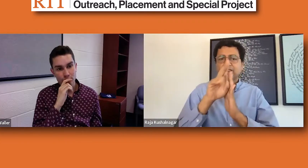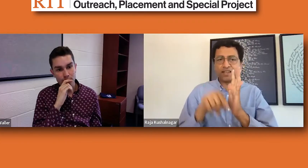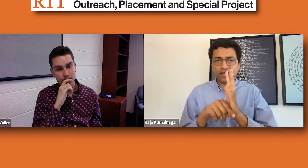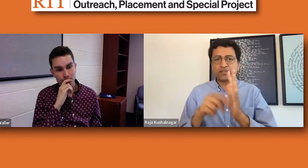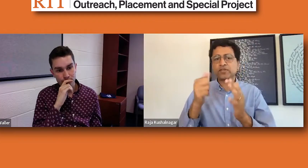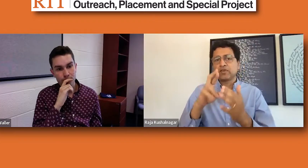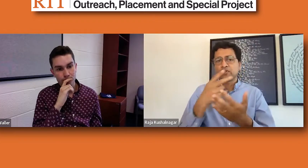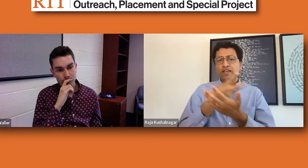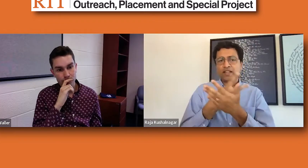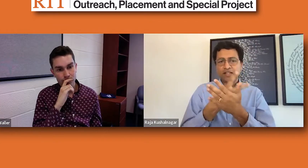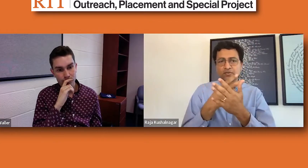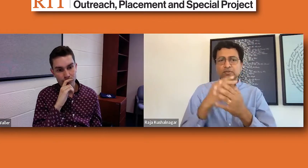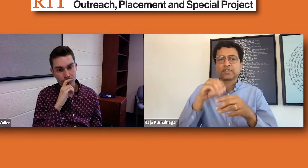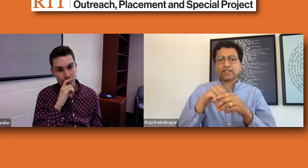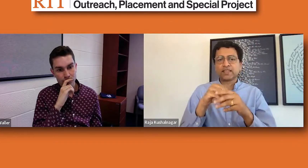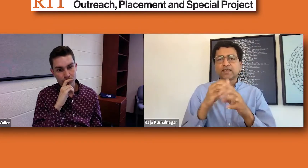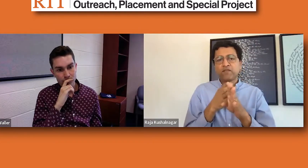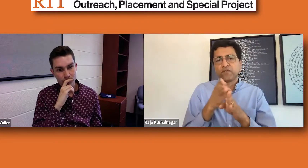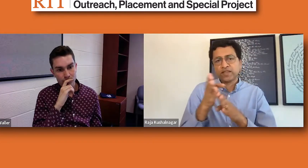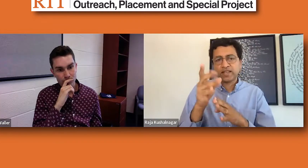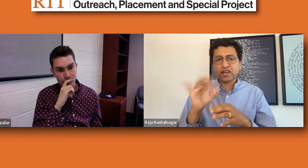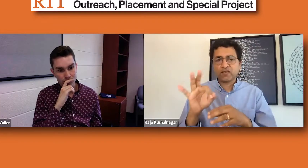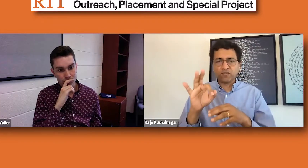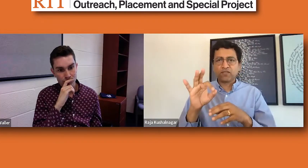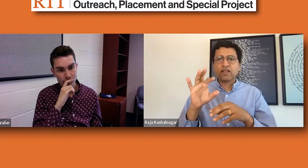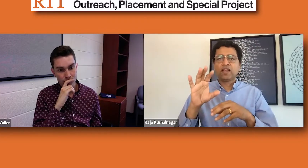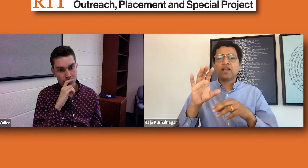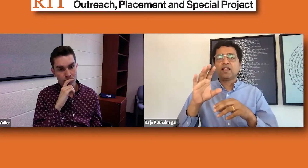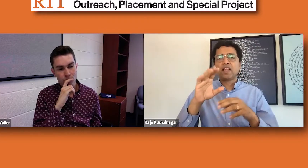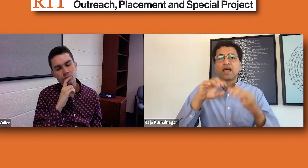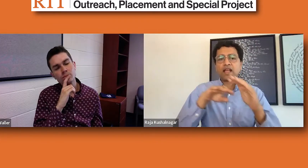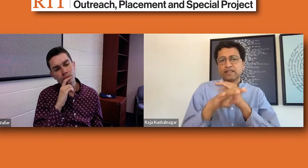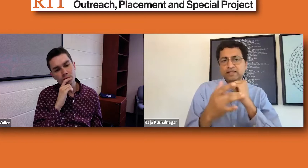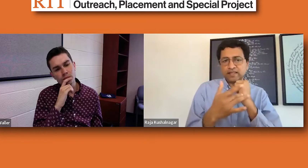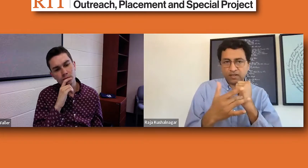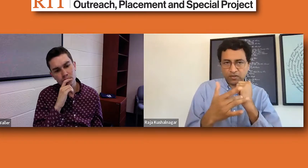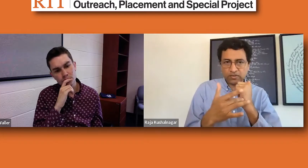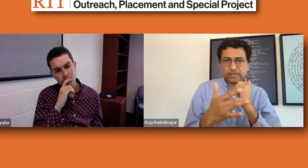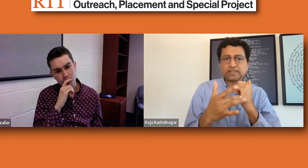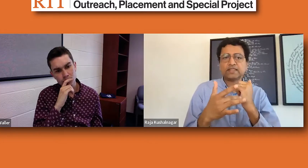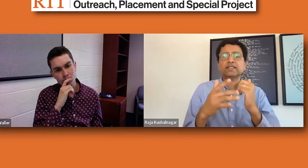with problem solving, once they come up with solutions for those problems,